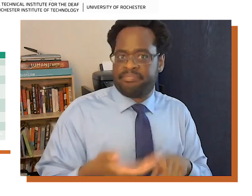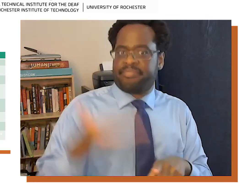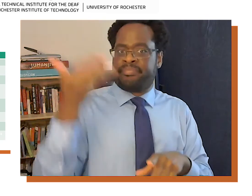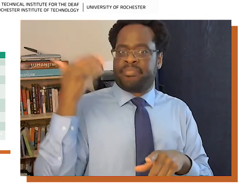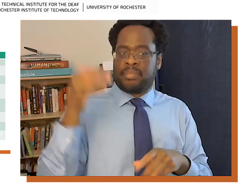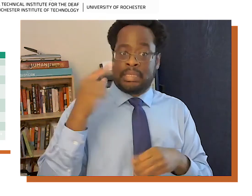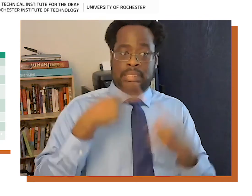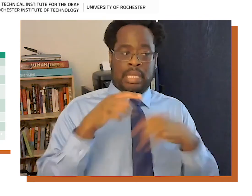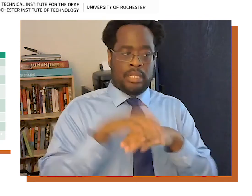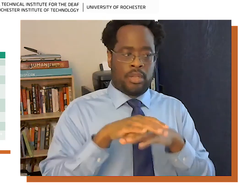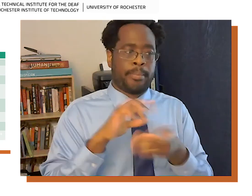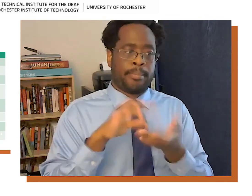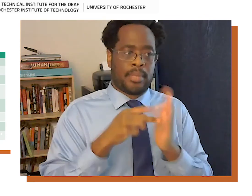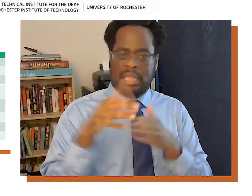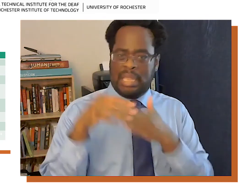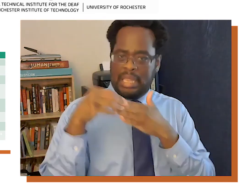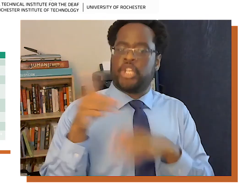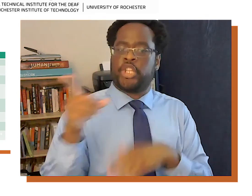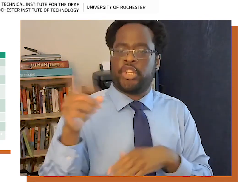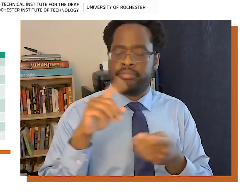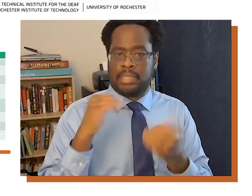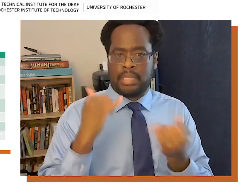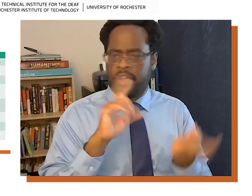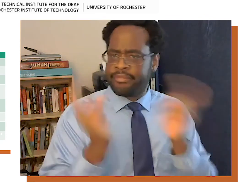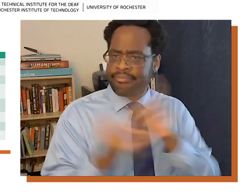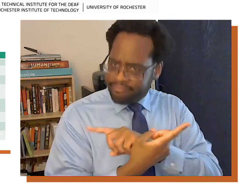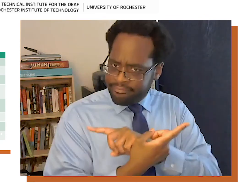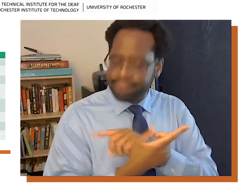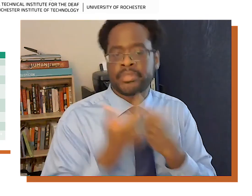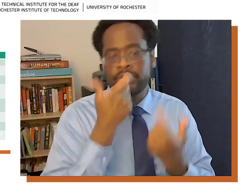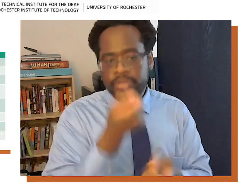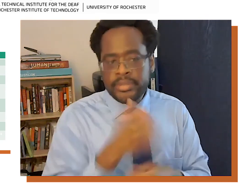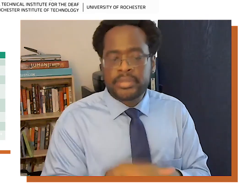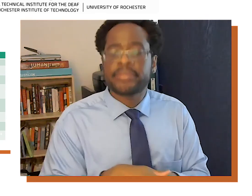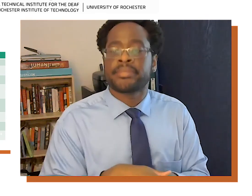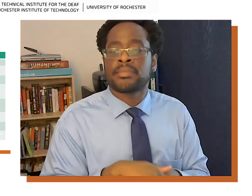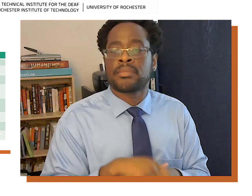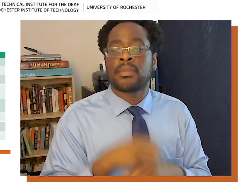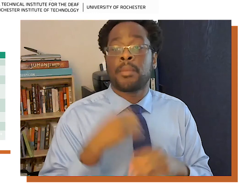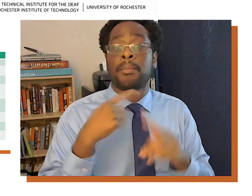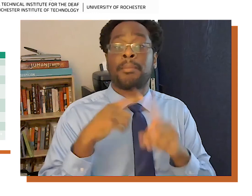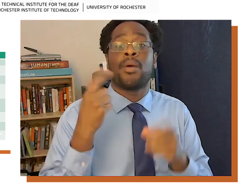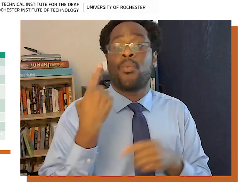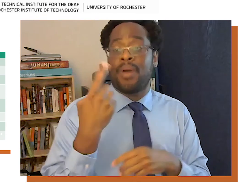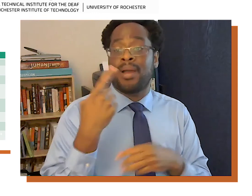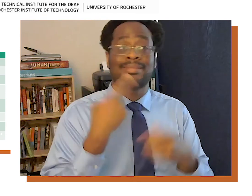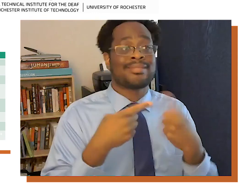There were, you know, "The signing was pure," or, "The signer looked like a leader in the Deaf community." Seemed like "Signer looks like a leader in the Deaf community,"